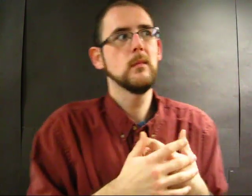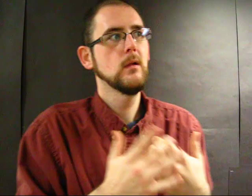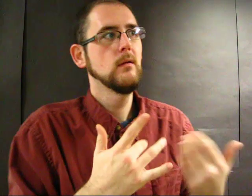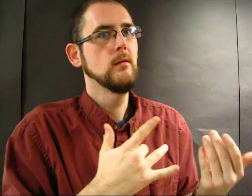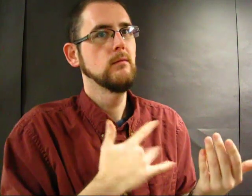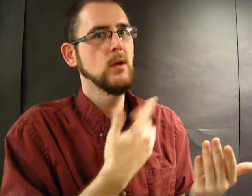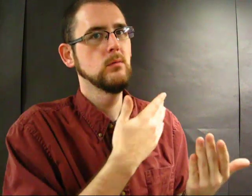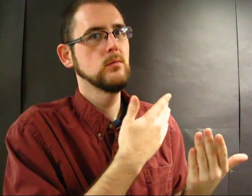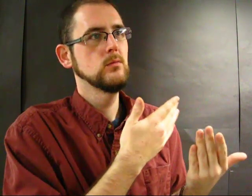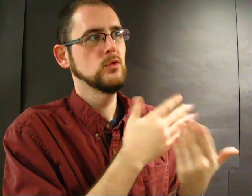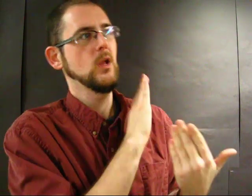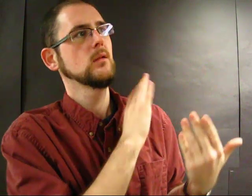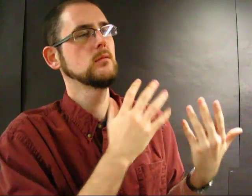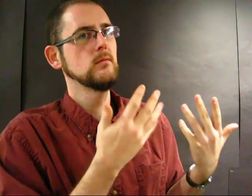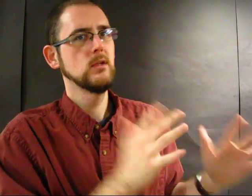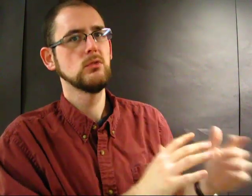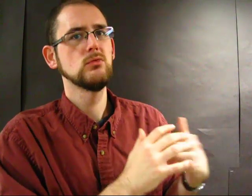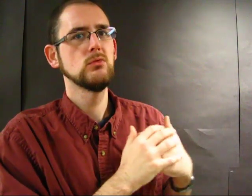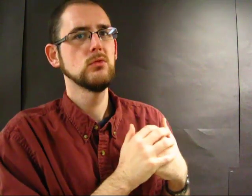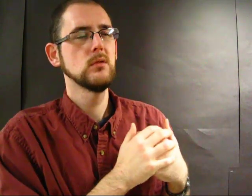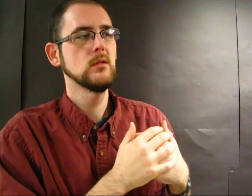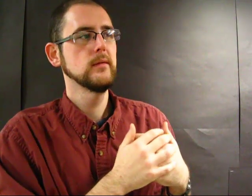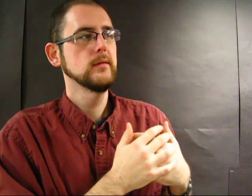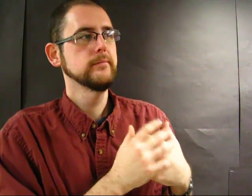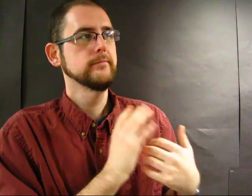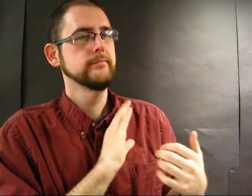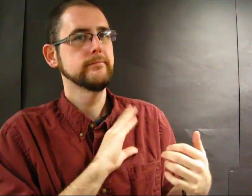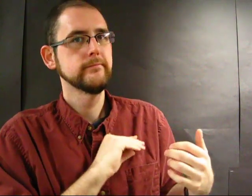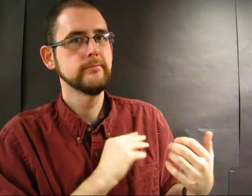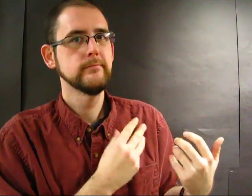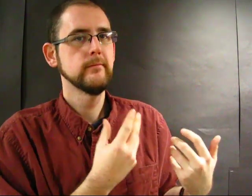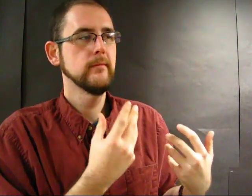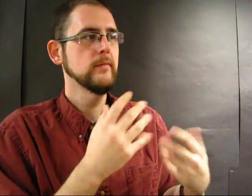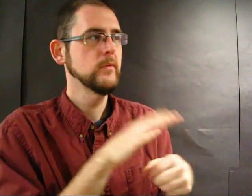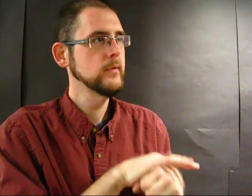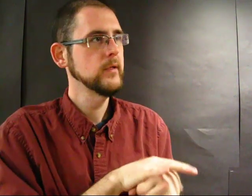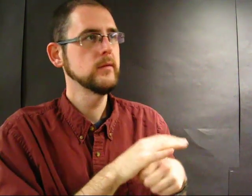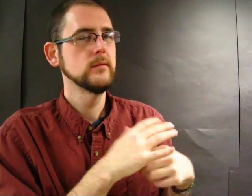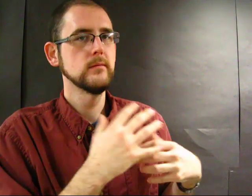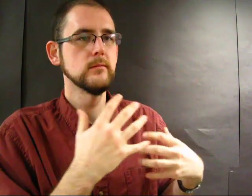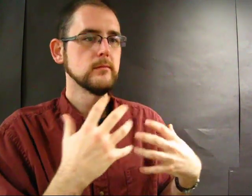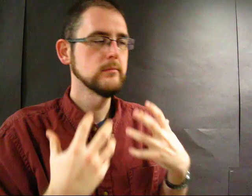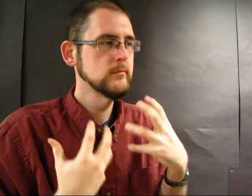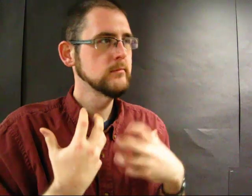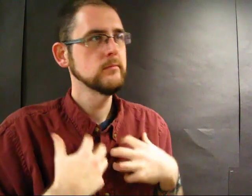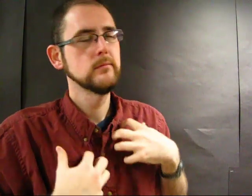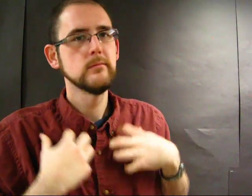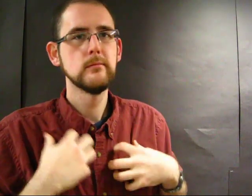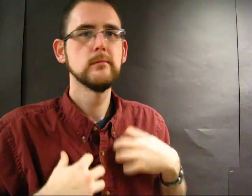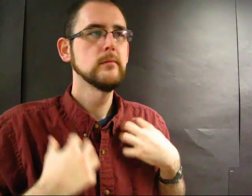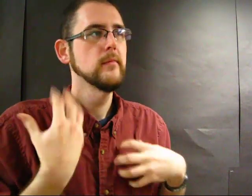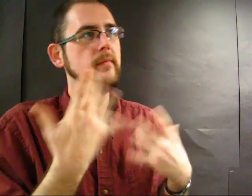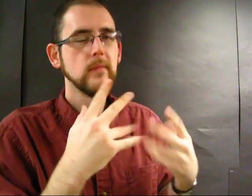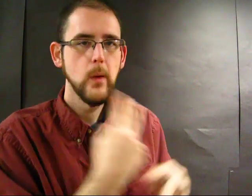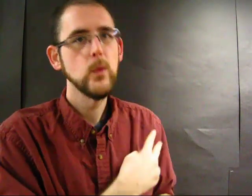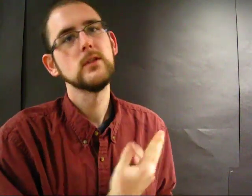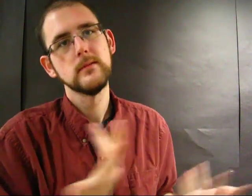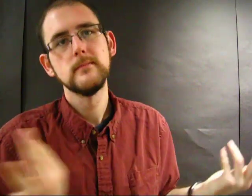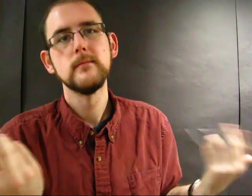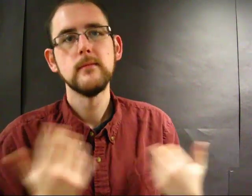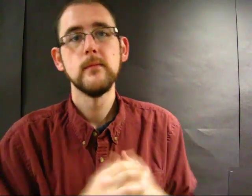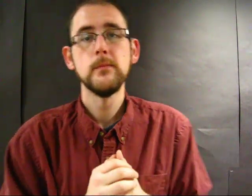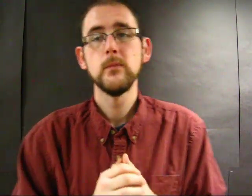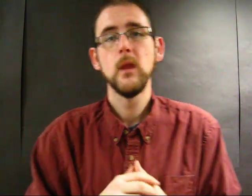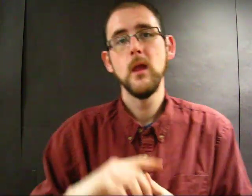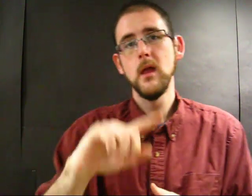They get that sense of rejection, and it also stresses them out, making things worse.